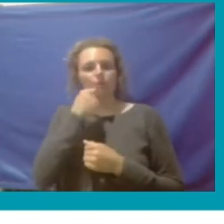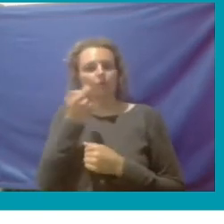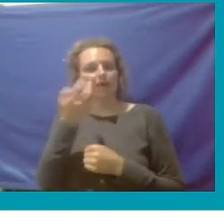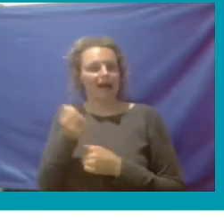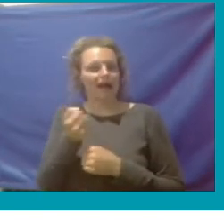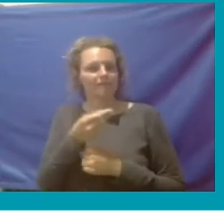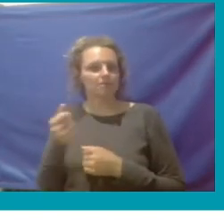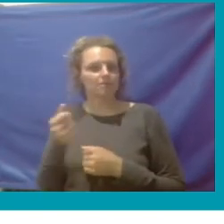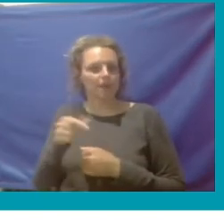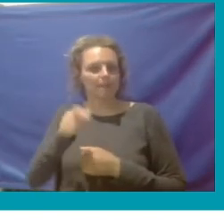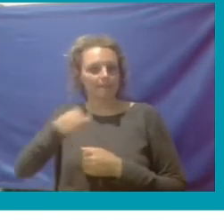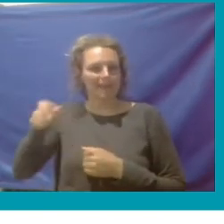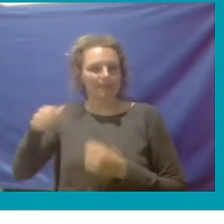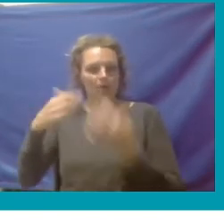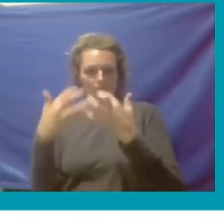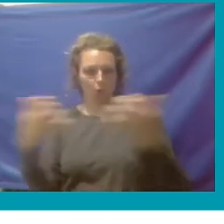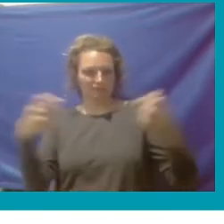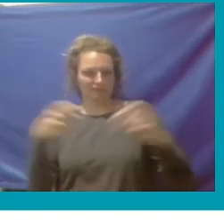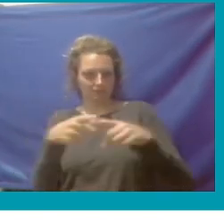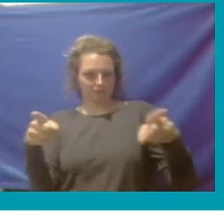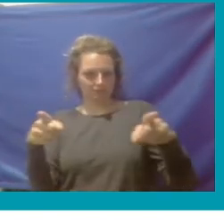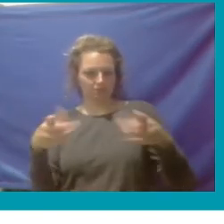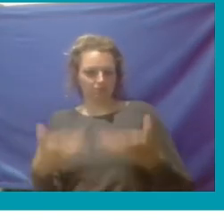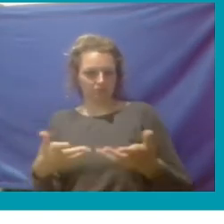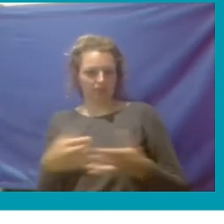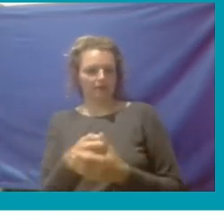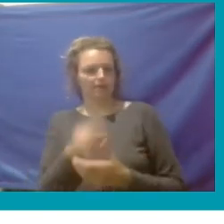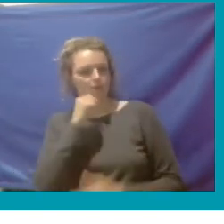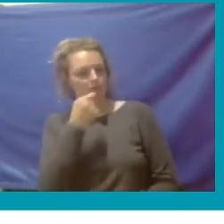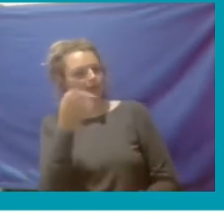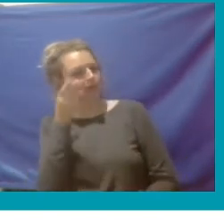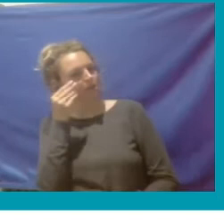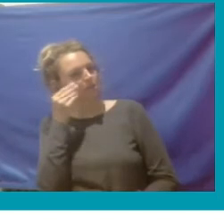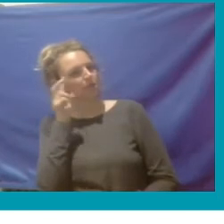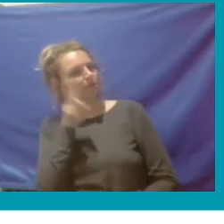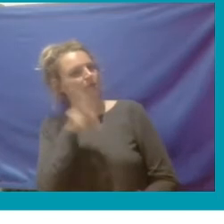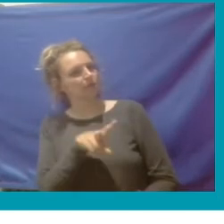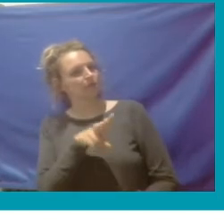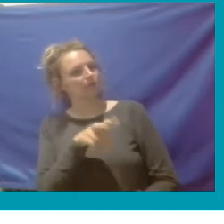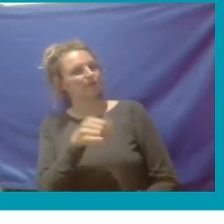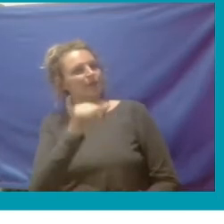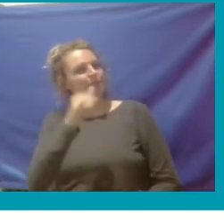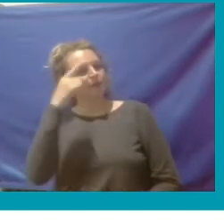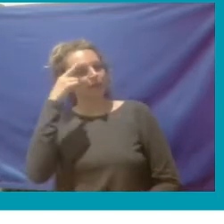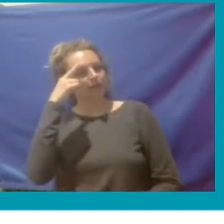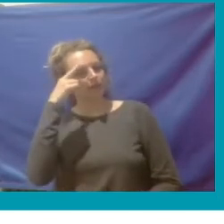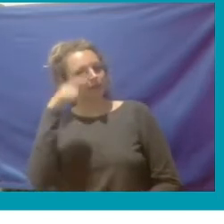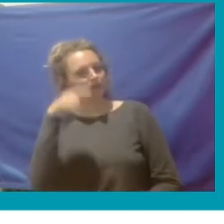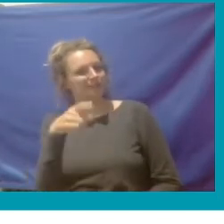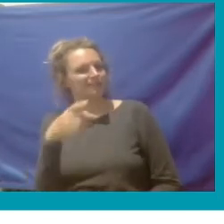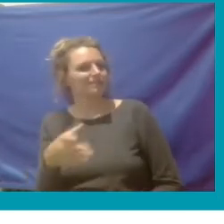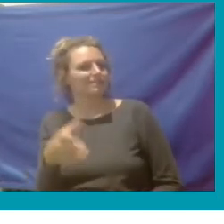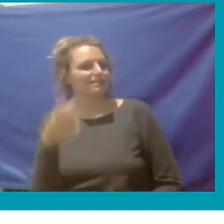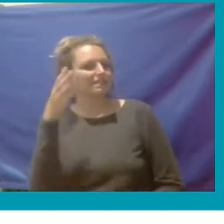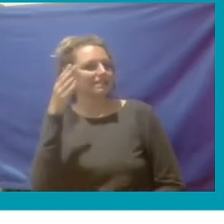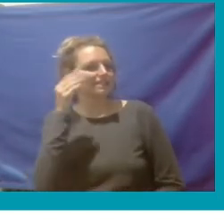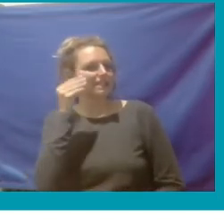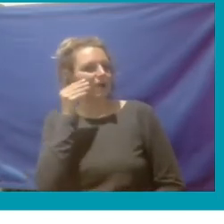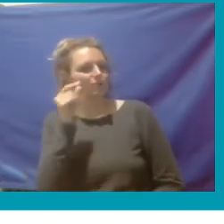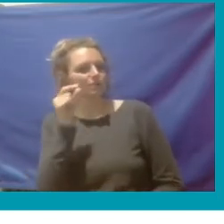the back of my mind are thinking this sounds a little bit like espionage. Are they just trying to steal other